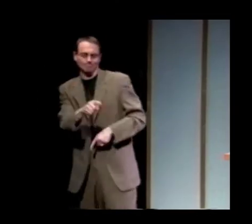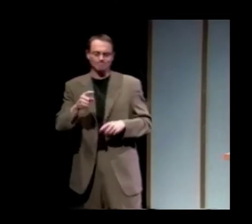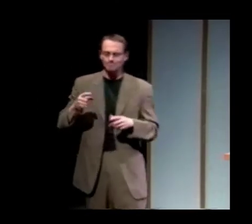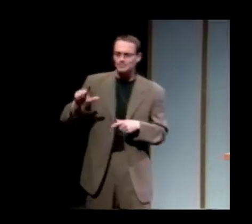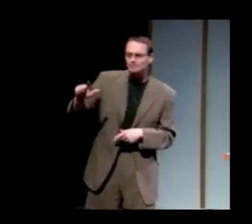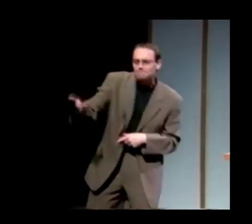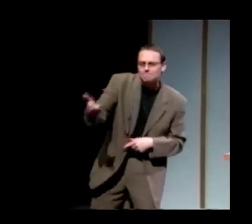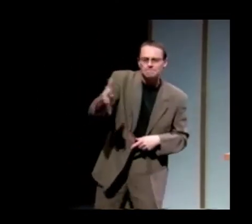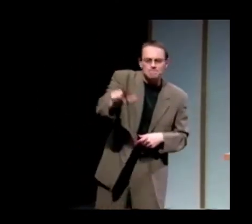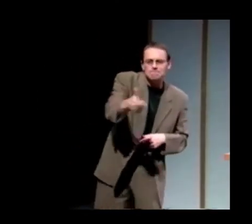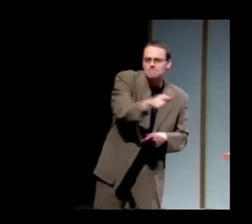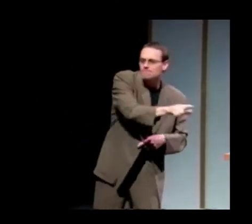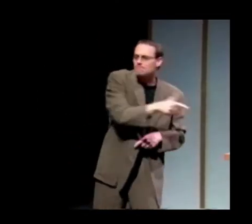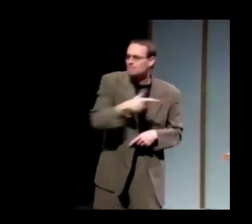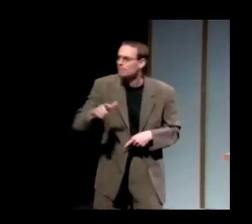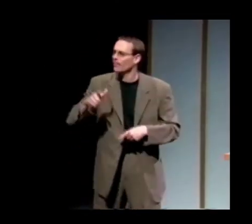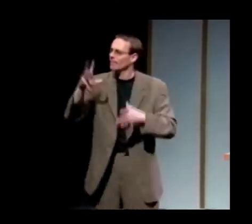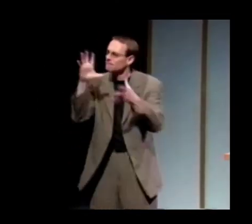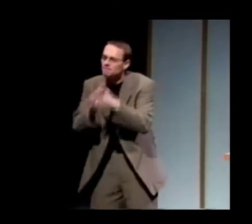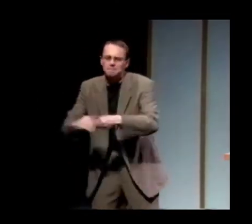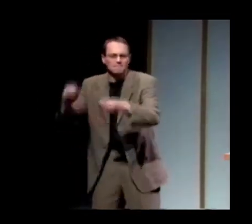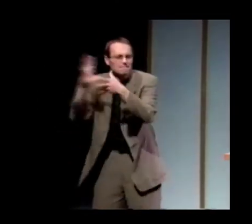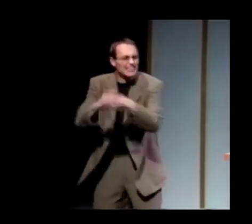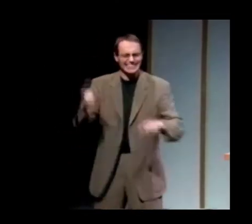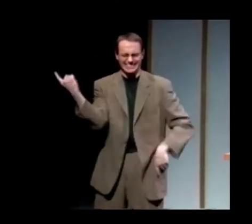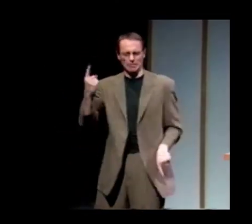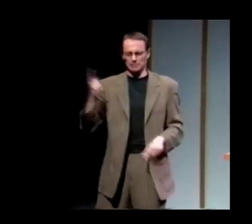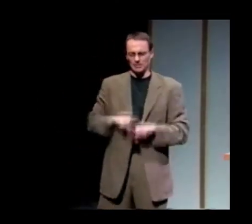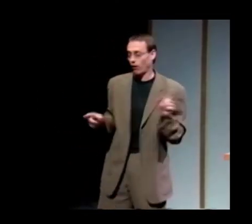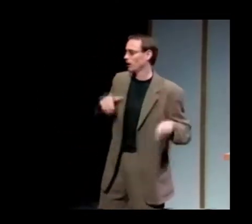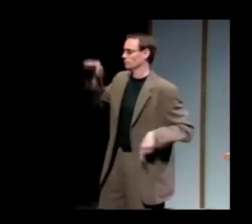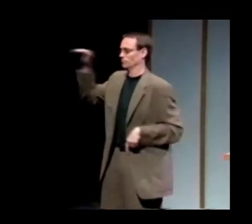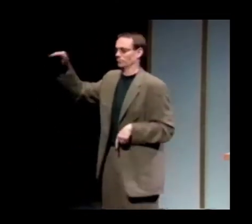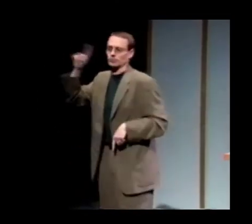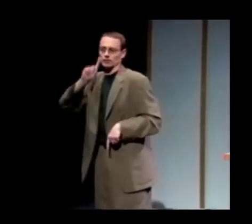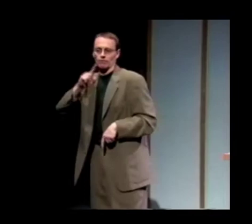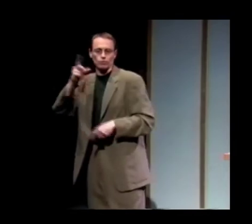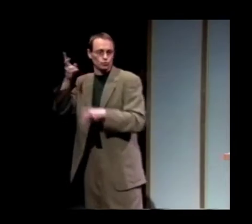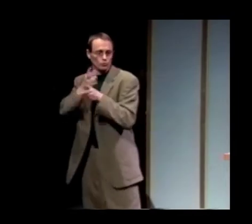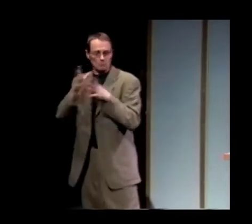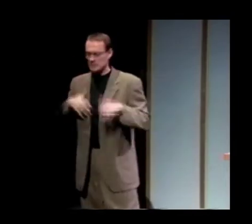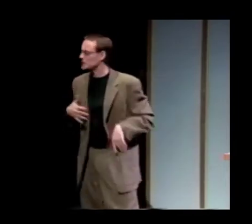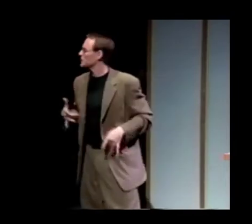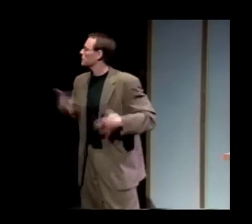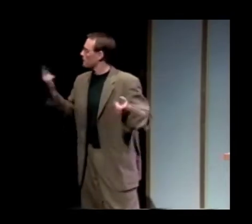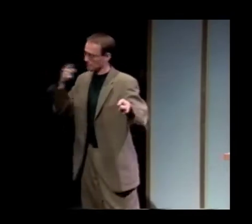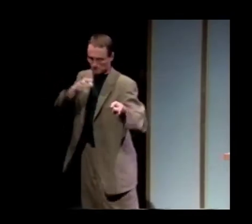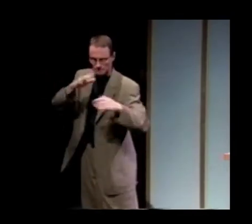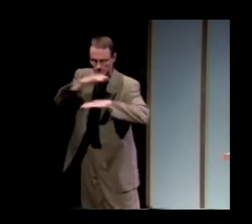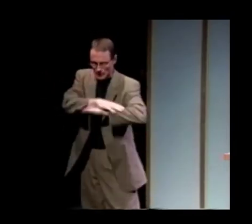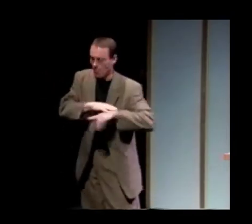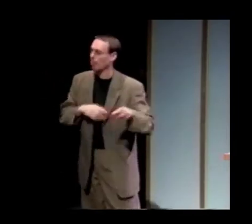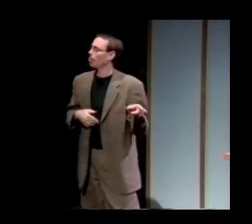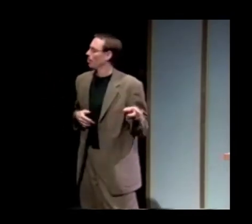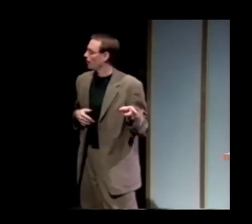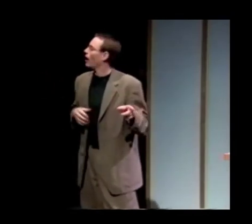THEY WERE THROWING FOOD AT EACH OTHER, AND THEY WERE TALKING, AND THEY WERE TAKING TURNS. THE FIRST TABLE WAS DOING SOMETHING DIFFERENT